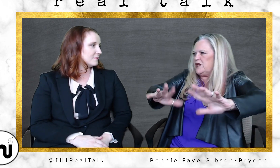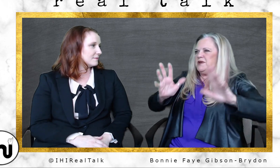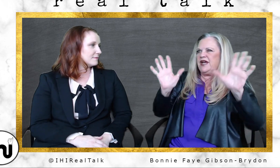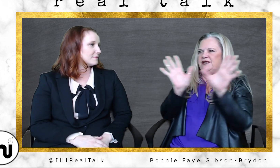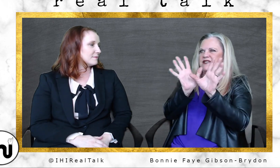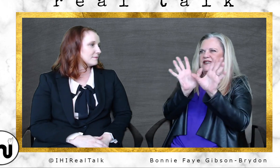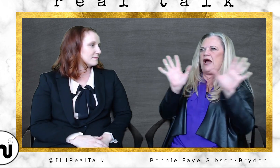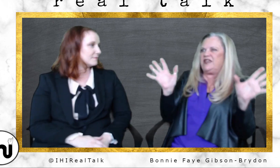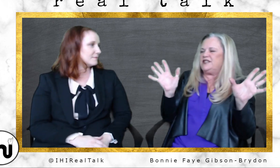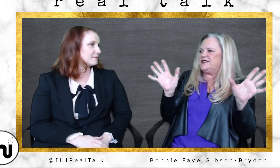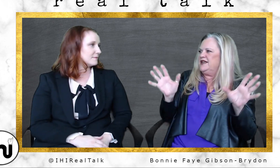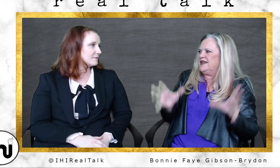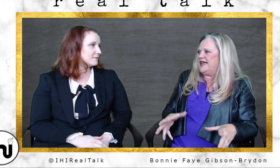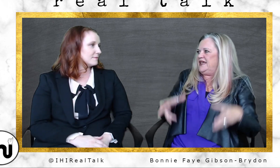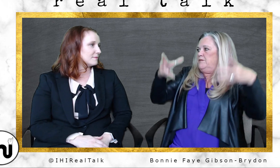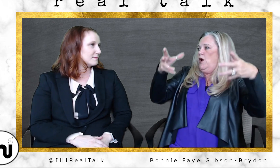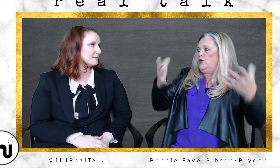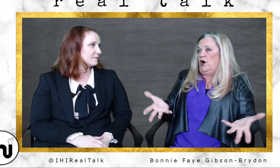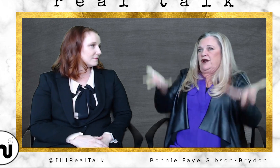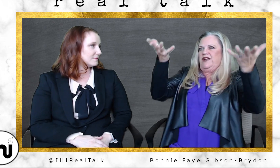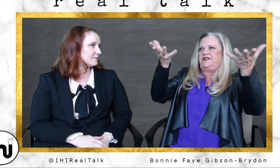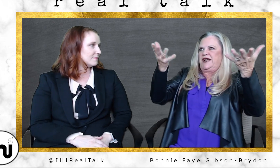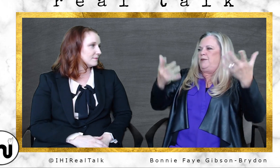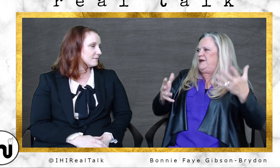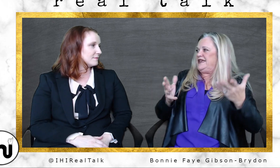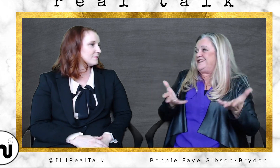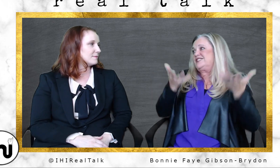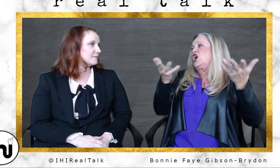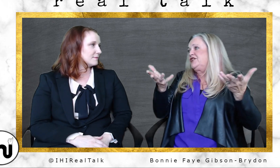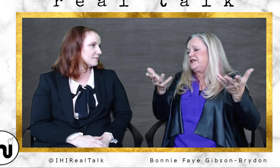because now he's like in a moat or lifted it up. He's exalted.